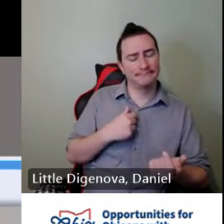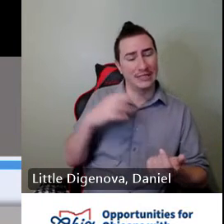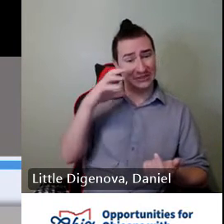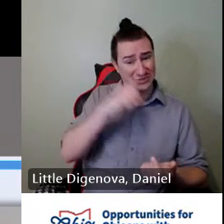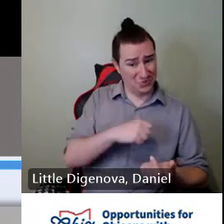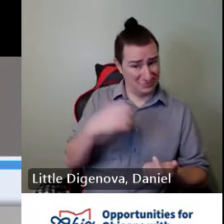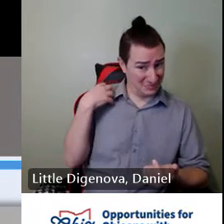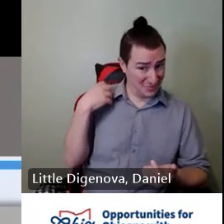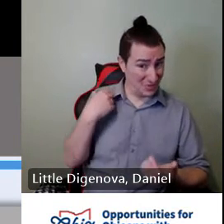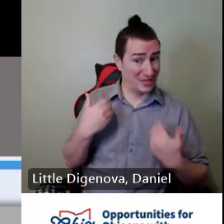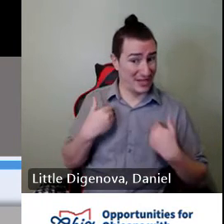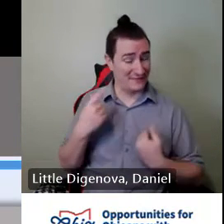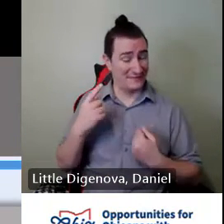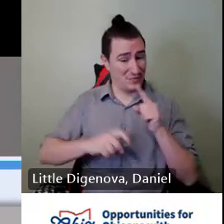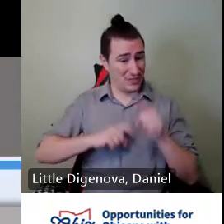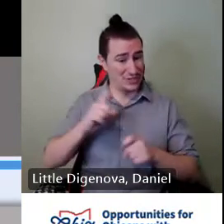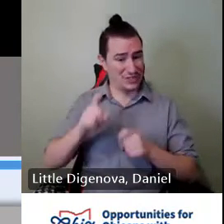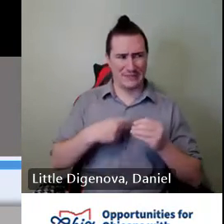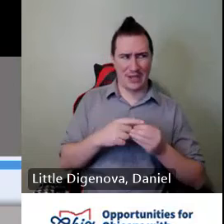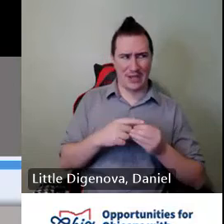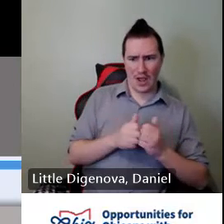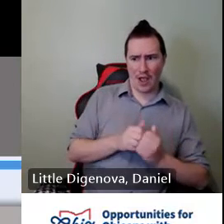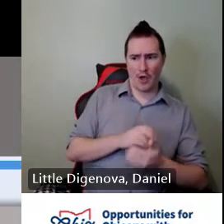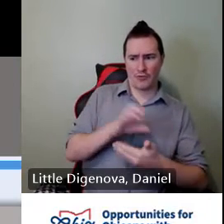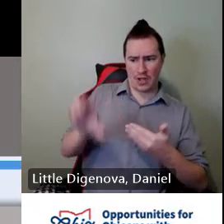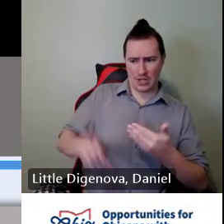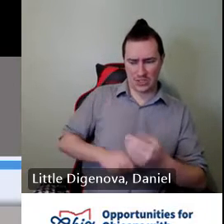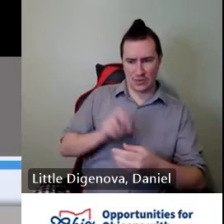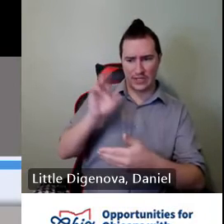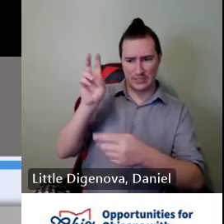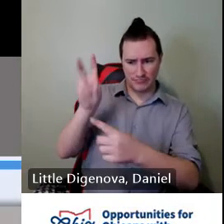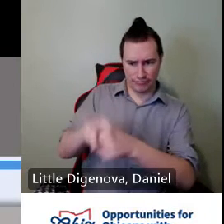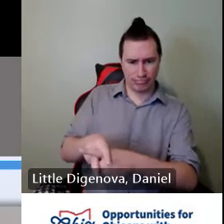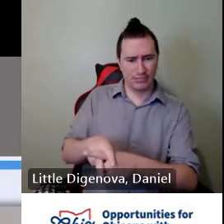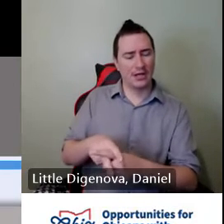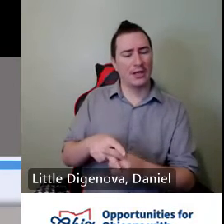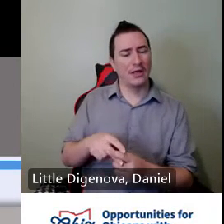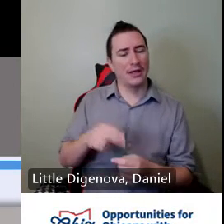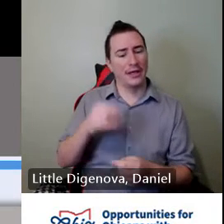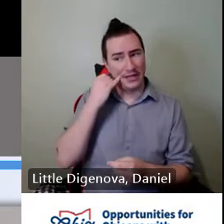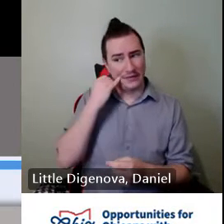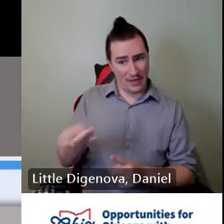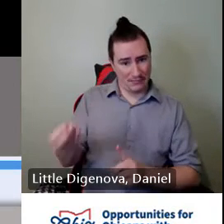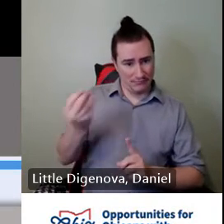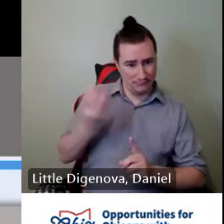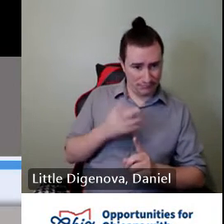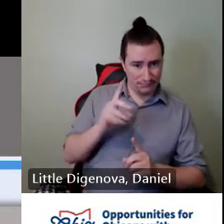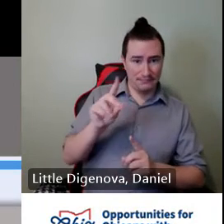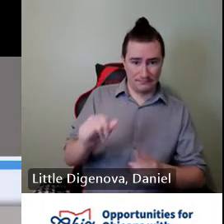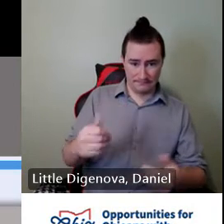consequences for low performance when an employee discloses the disability and attributes their low performance to their disability?